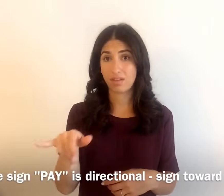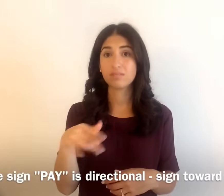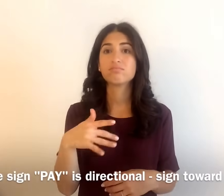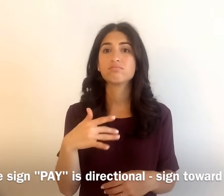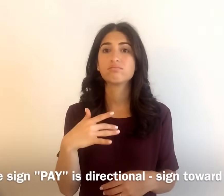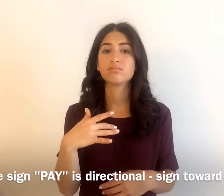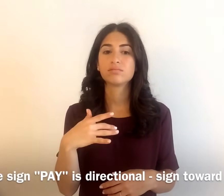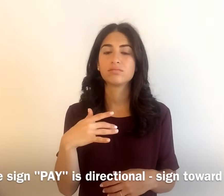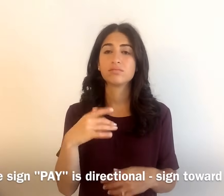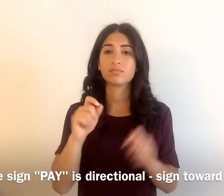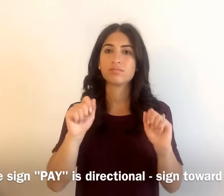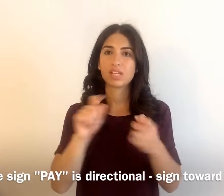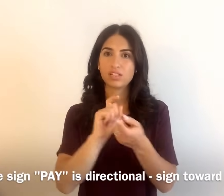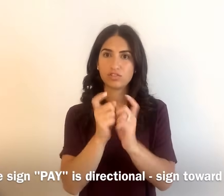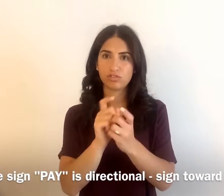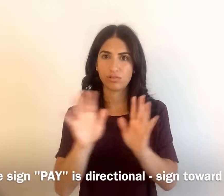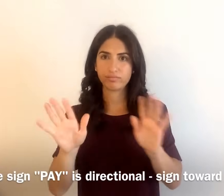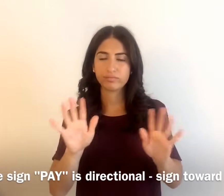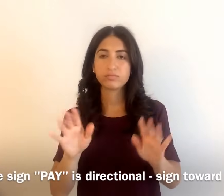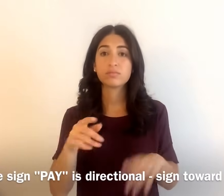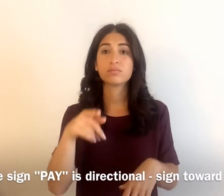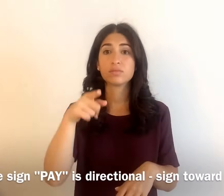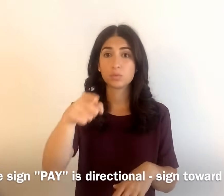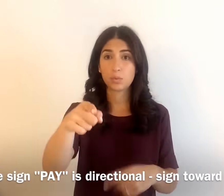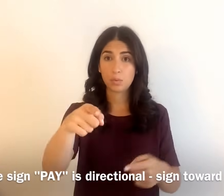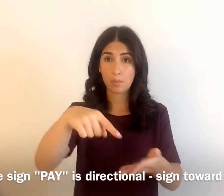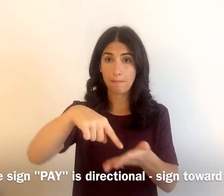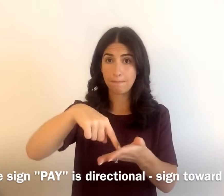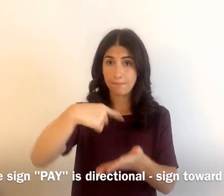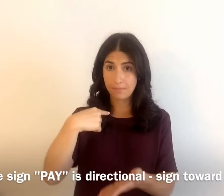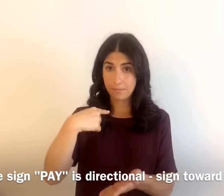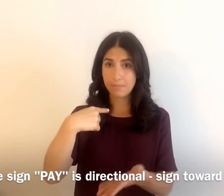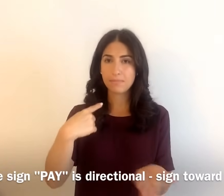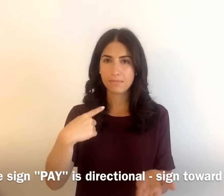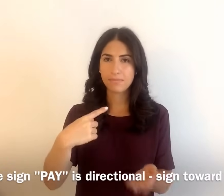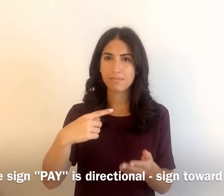the sign PAY is directional, so it changes depending on who is doing what